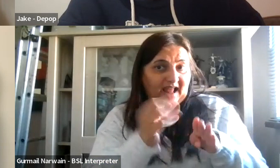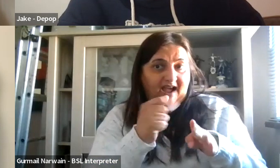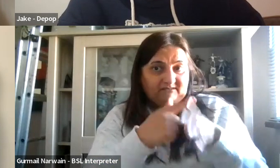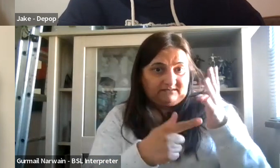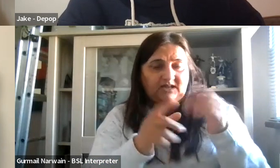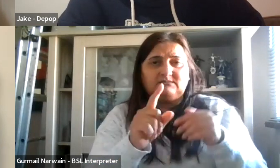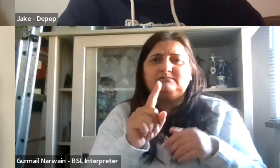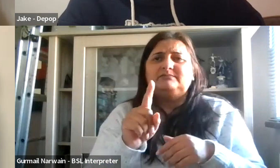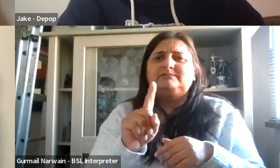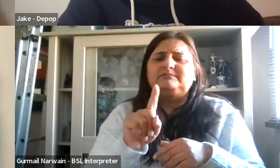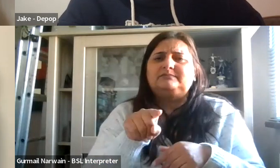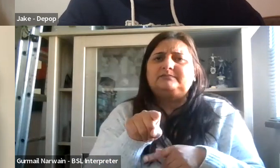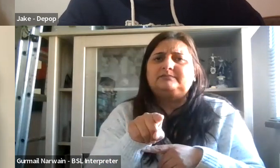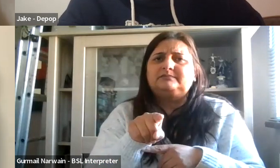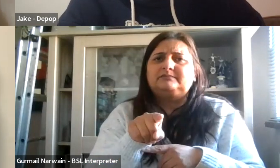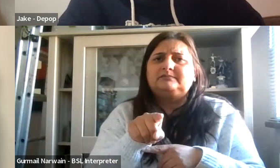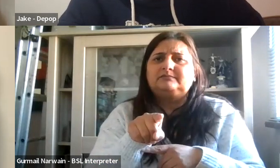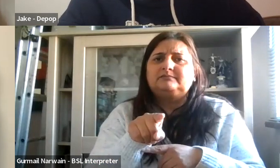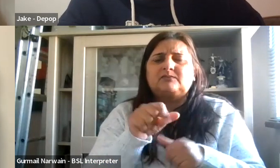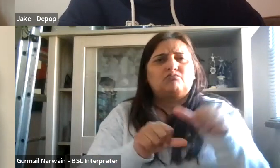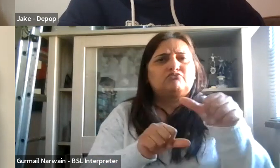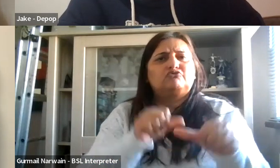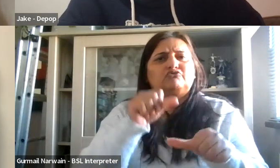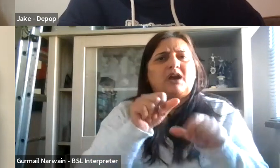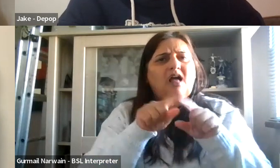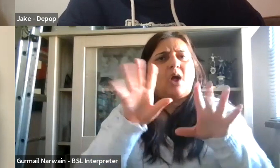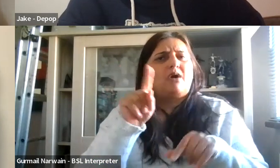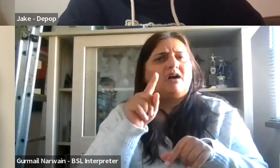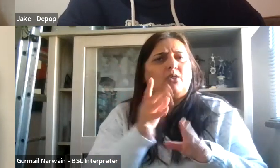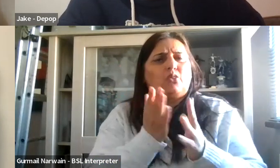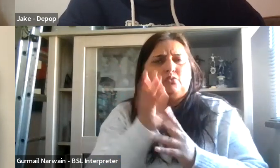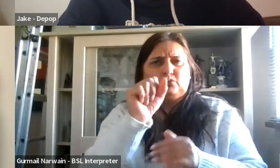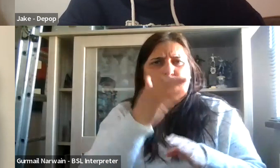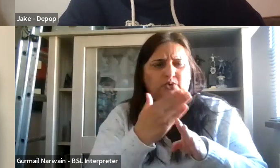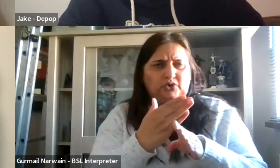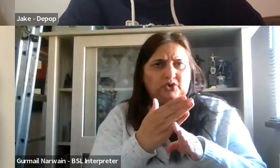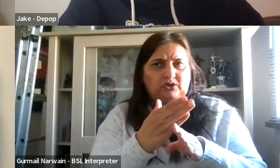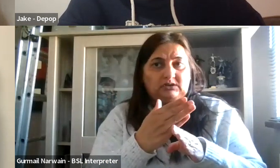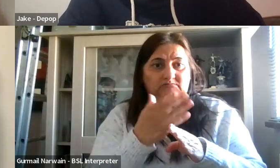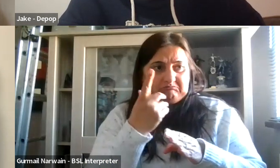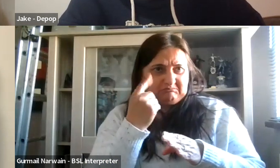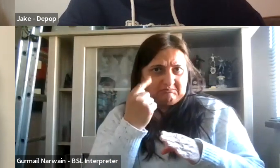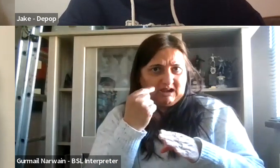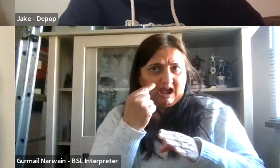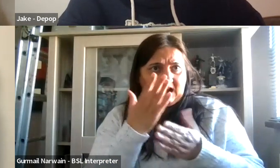What sort of what sort of stuff like does progression look like like through deep upper people? your training, what does progression look like through Depop. Do people have the chance to impress and work towards gaining experience